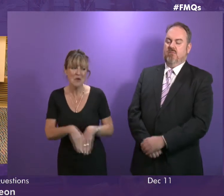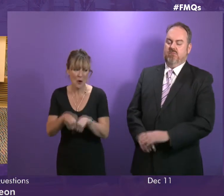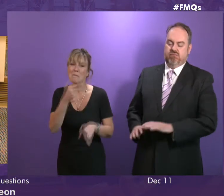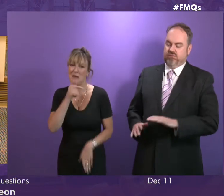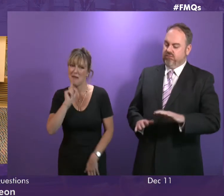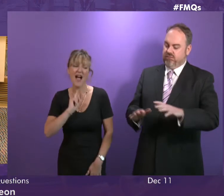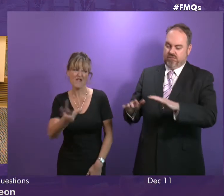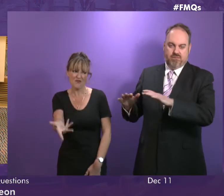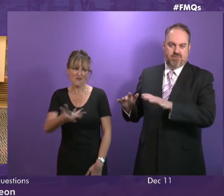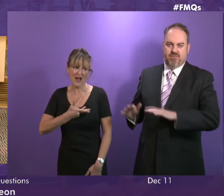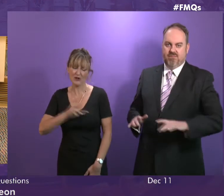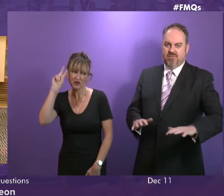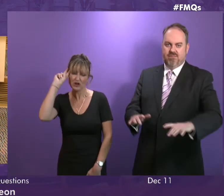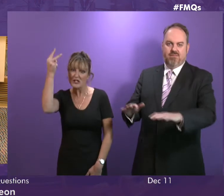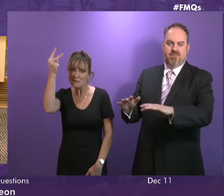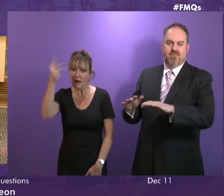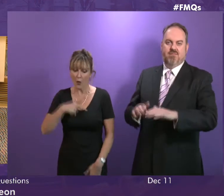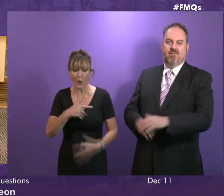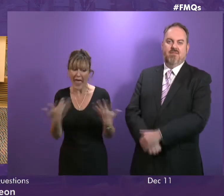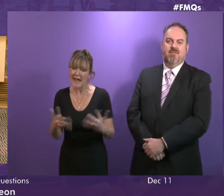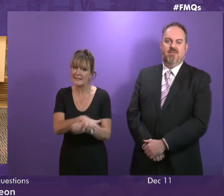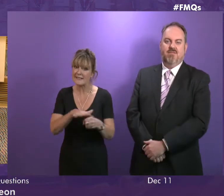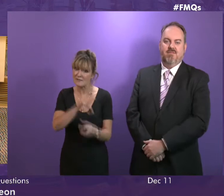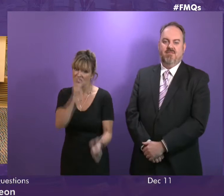right to change their mind when circumstances change.